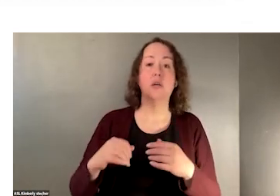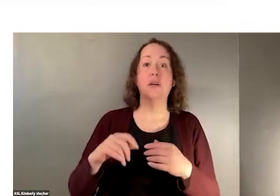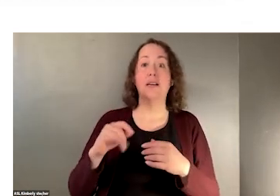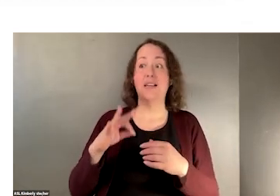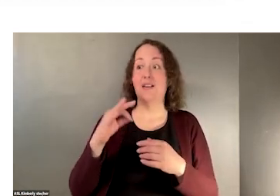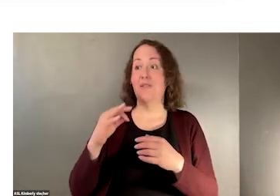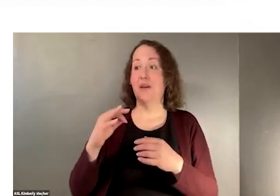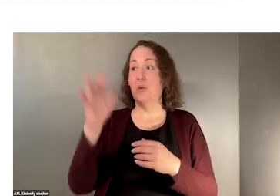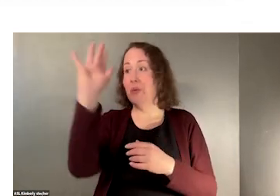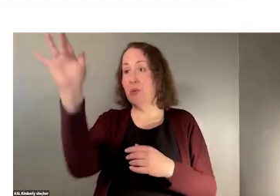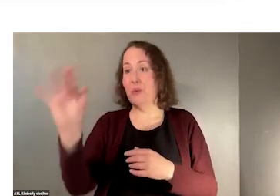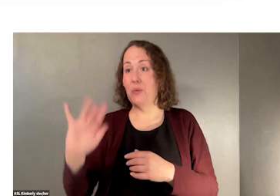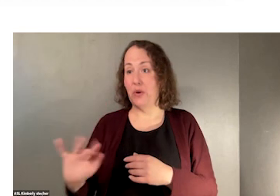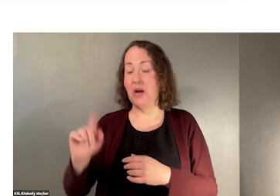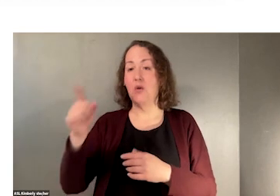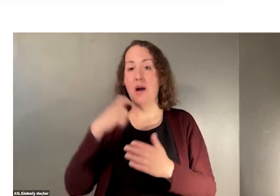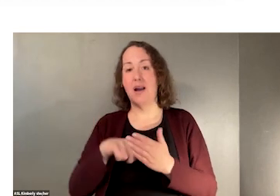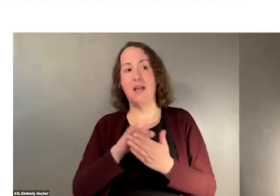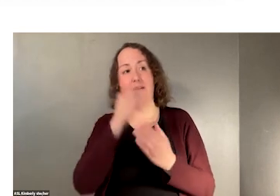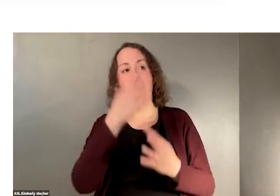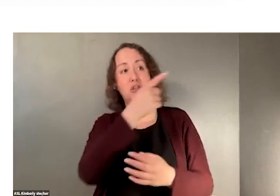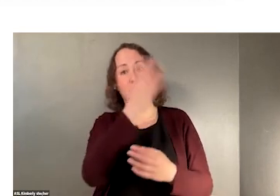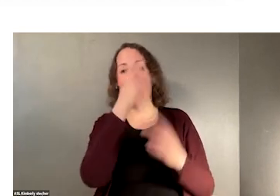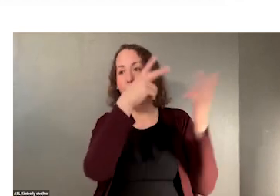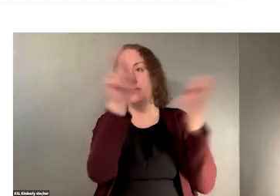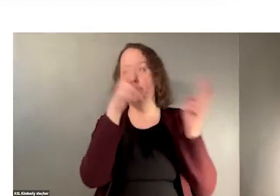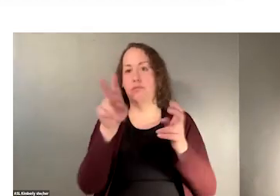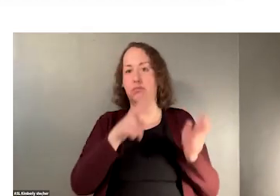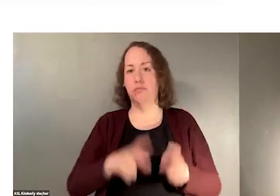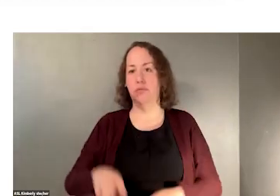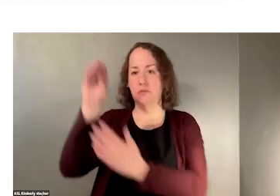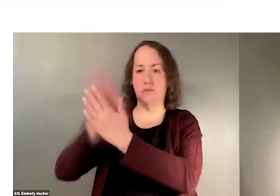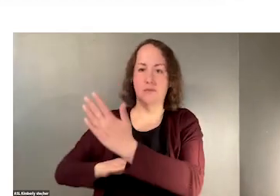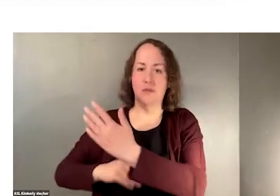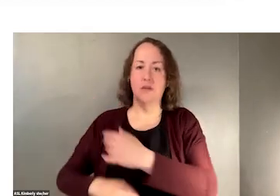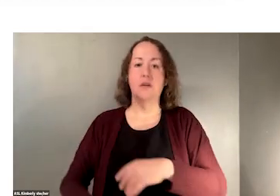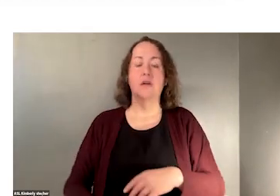So that when reviewers get this information, they'll see your name, they'll see your ORCID information.